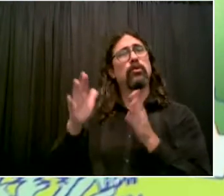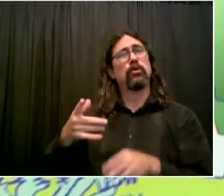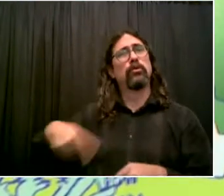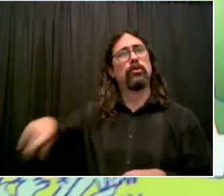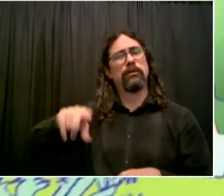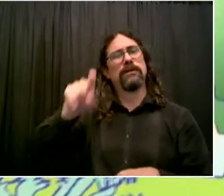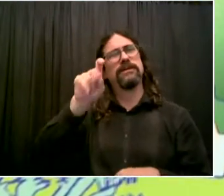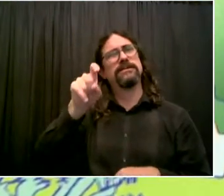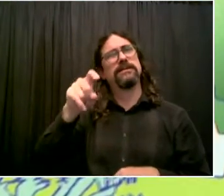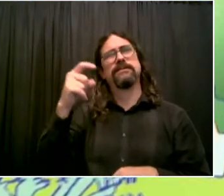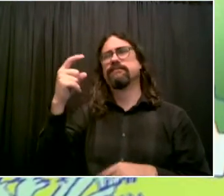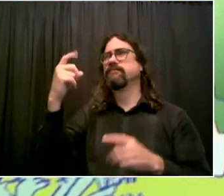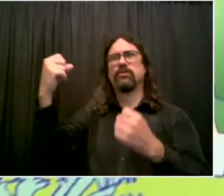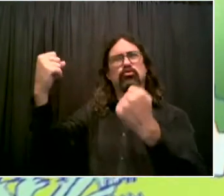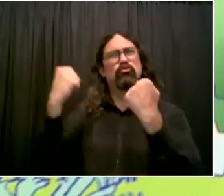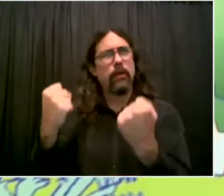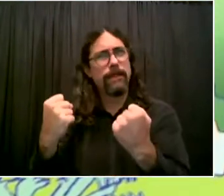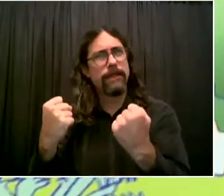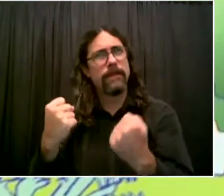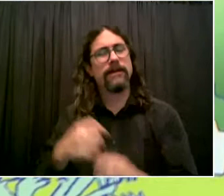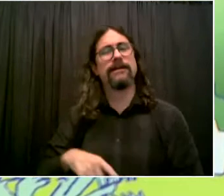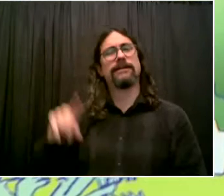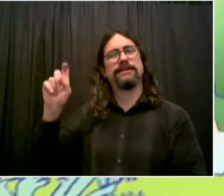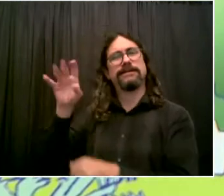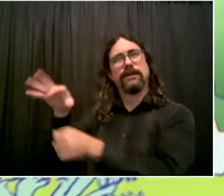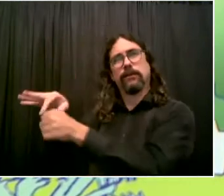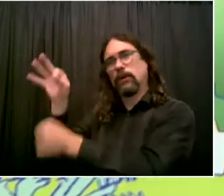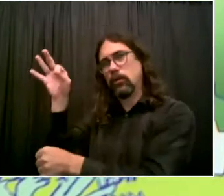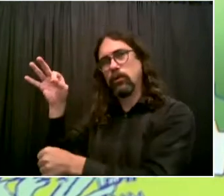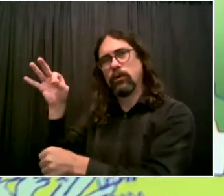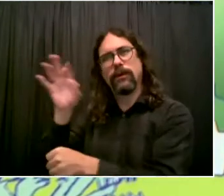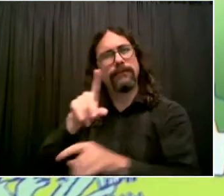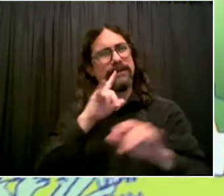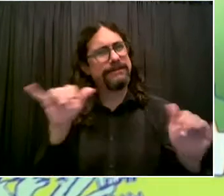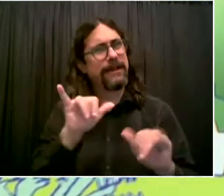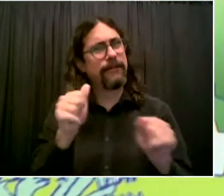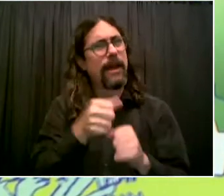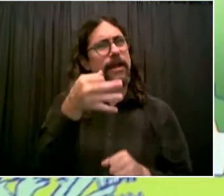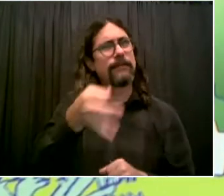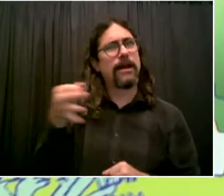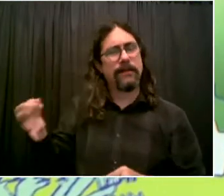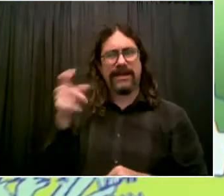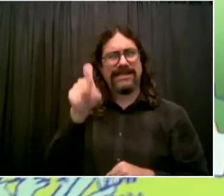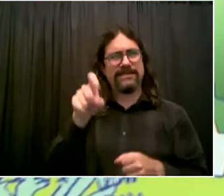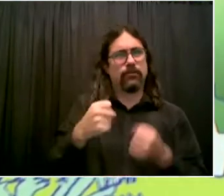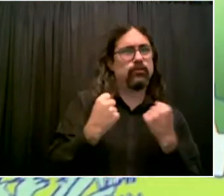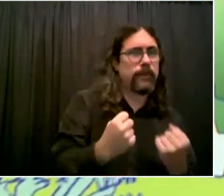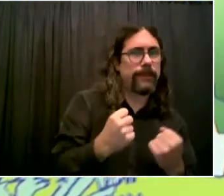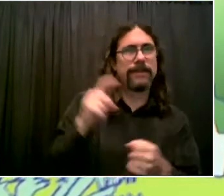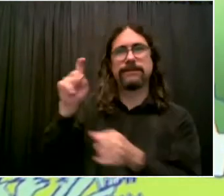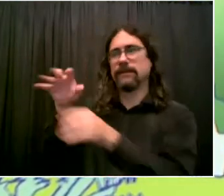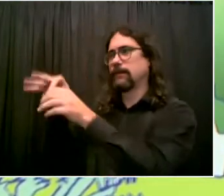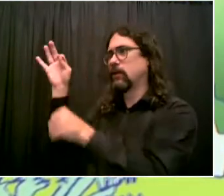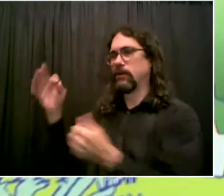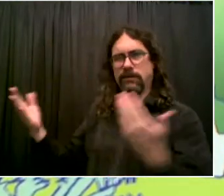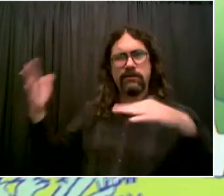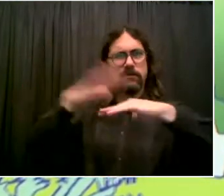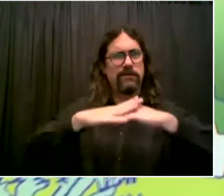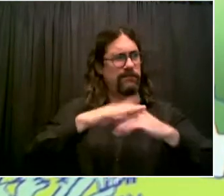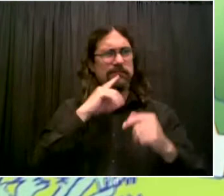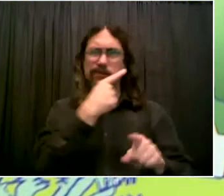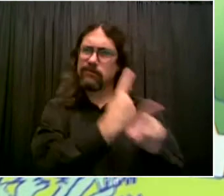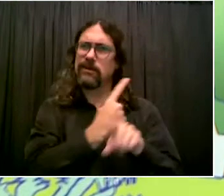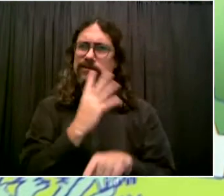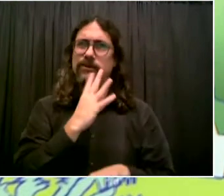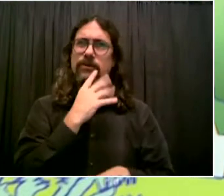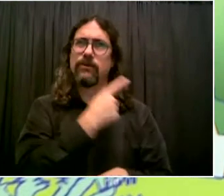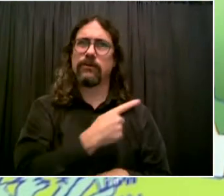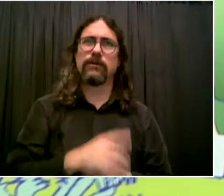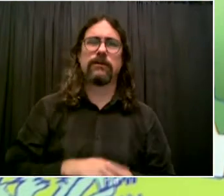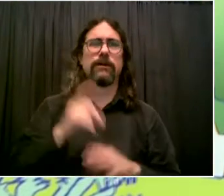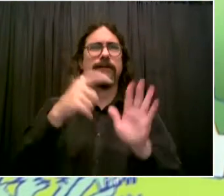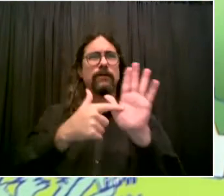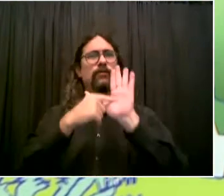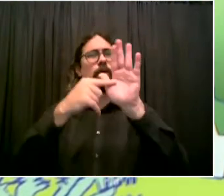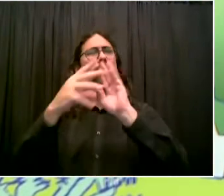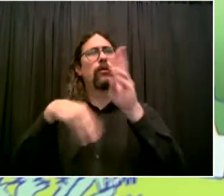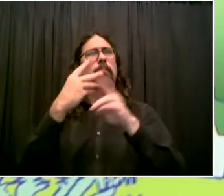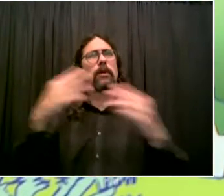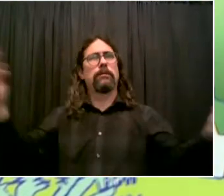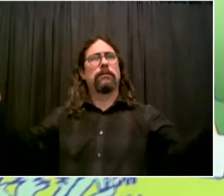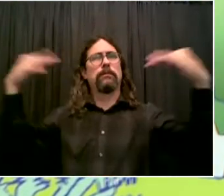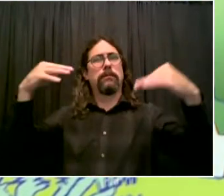LAID SO LOW BUT